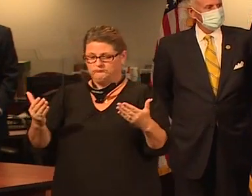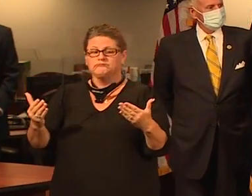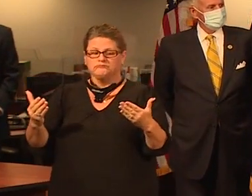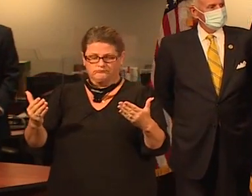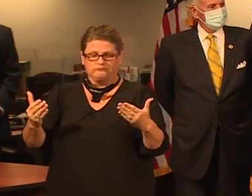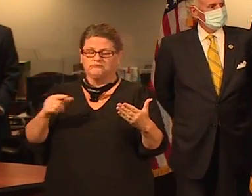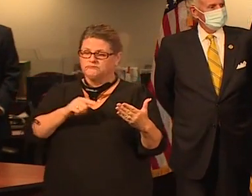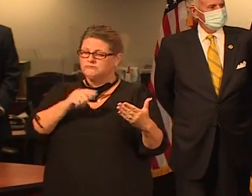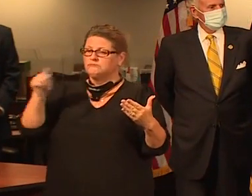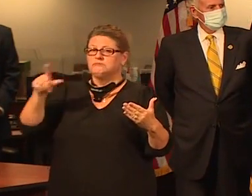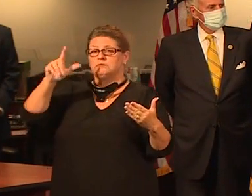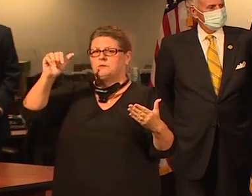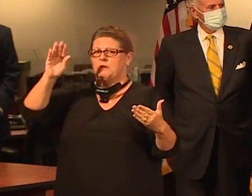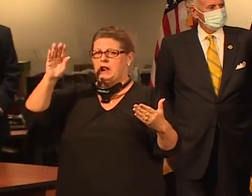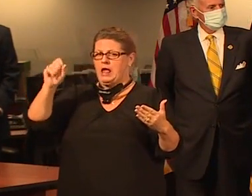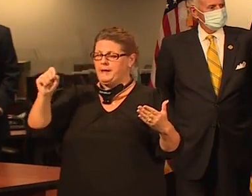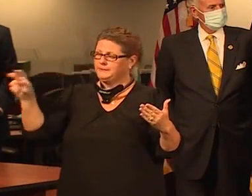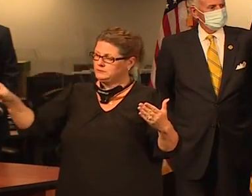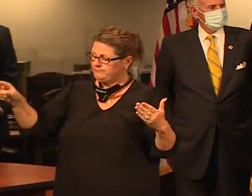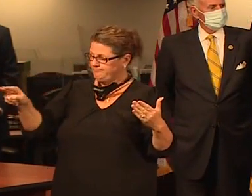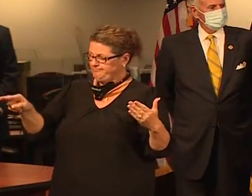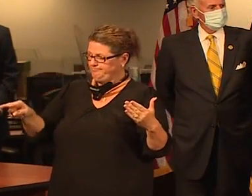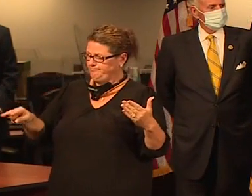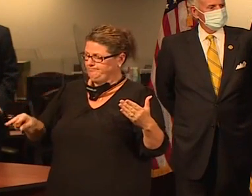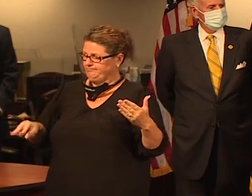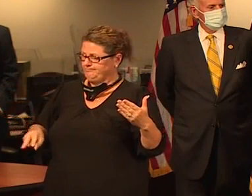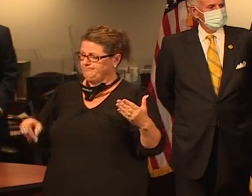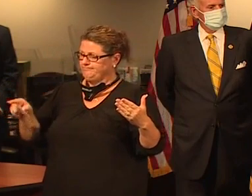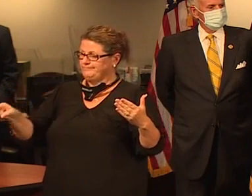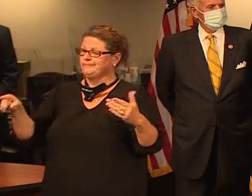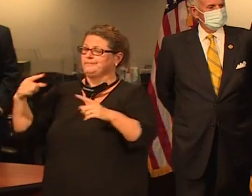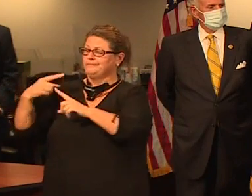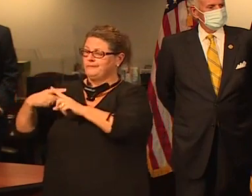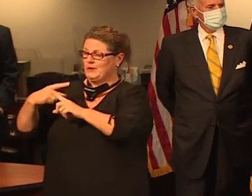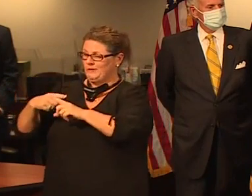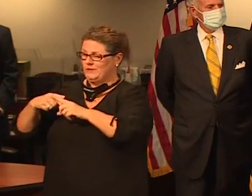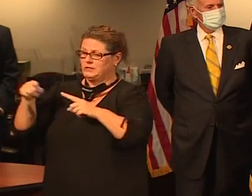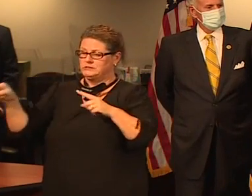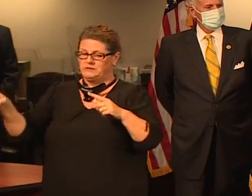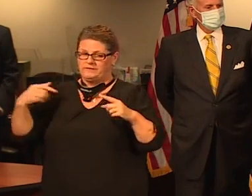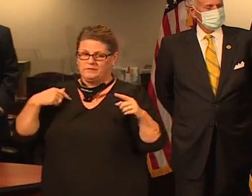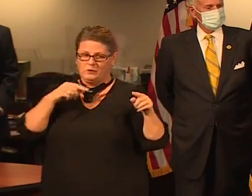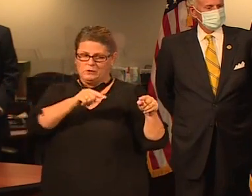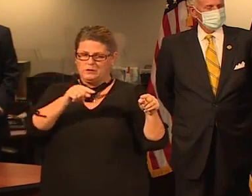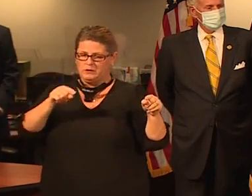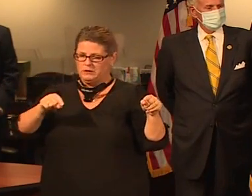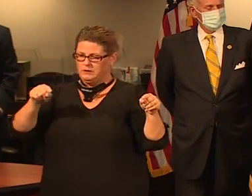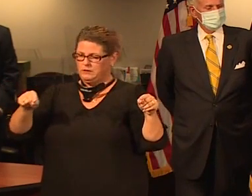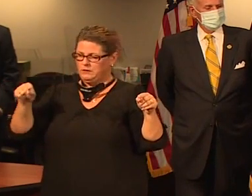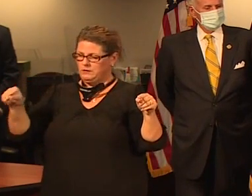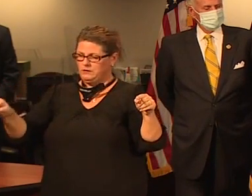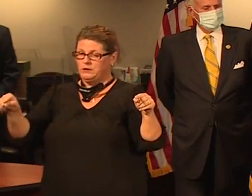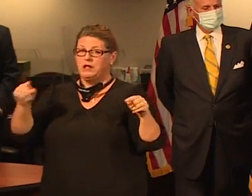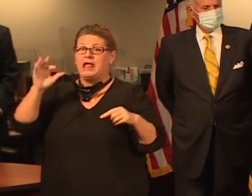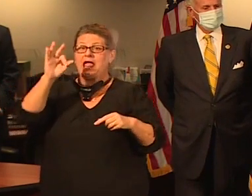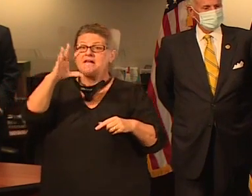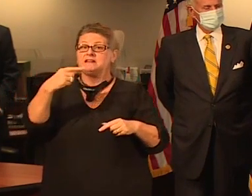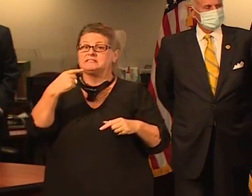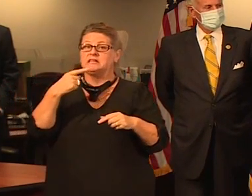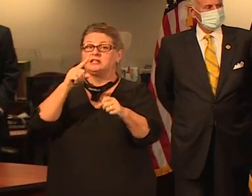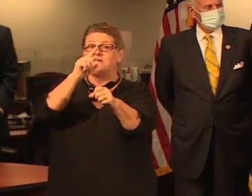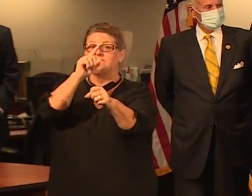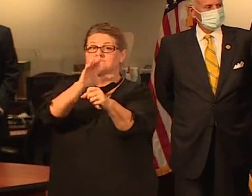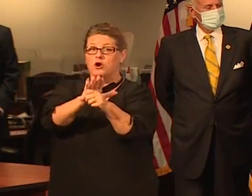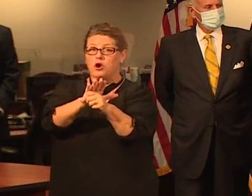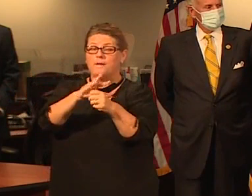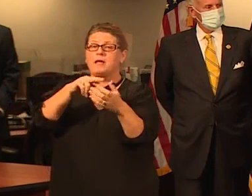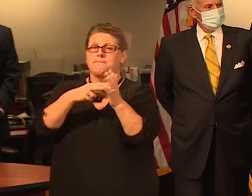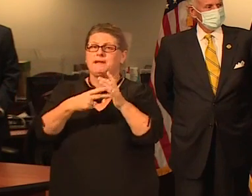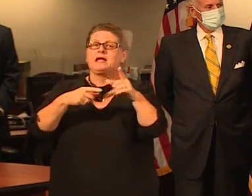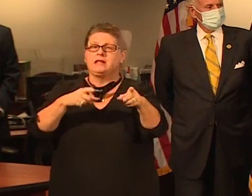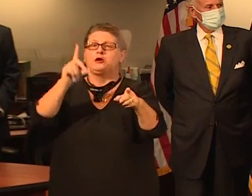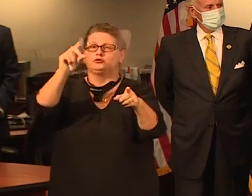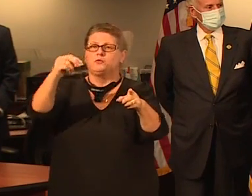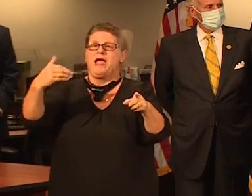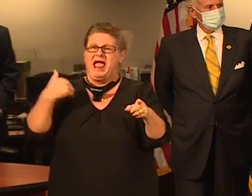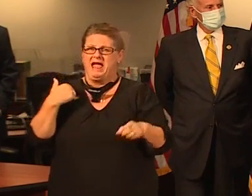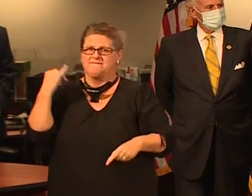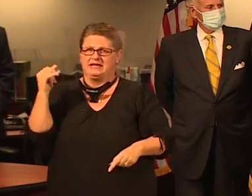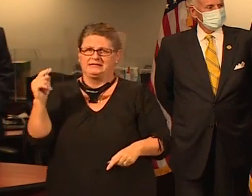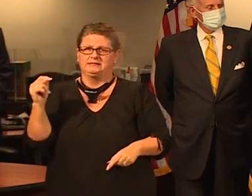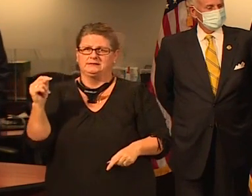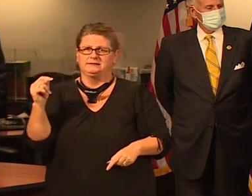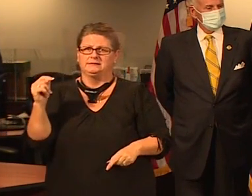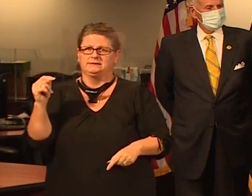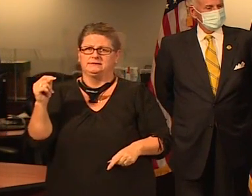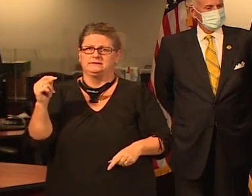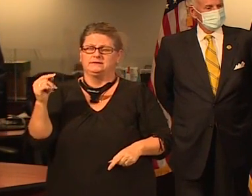WE CROSS MATCHED THAT DEATH CERTIFICATE THEN WITH LABS AND TO LOOK FOR PEOPLE WHO HAVE TESTED POSITIVE, AND ALL OF THE CONFIRMED DEATHS WE REPORT OUT HAVE TESTED